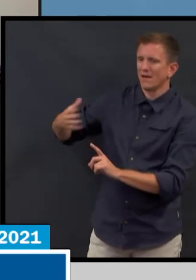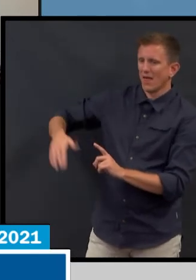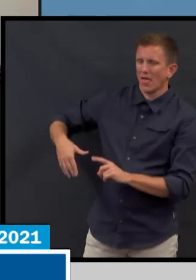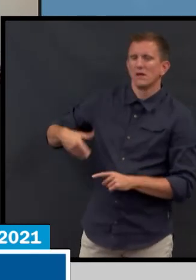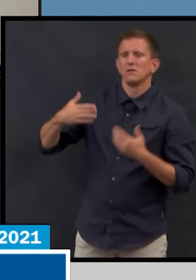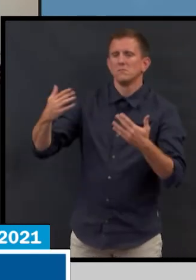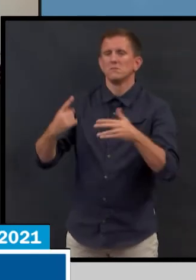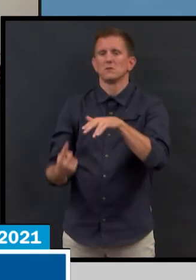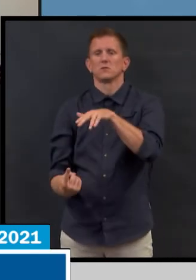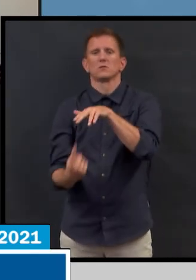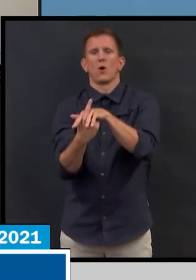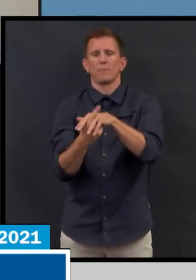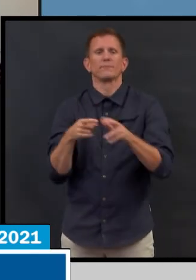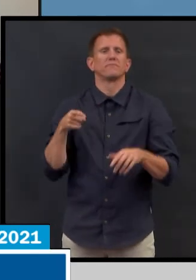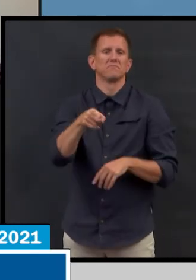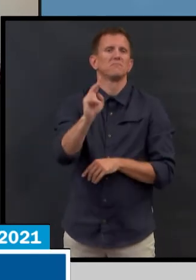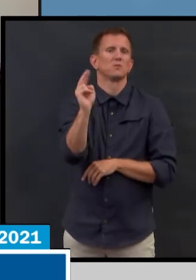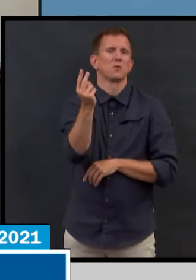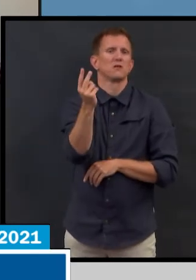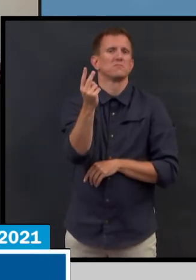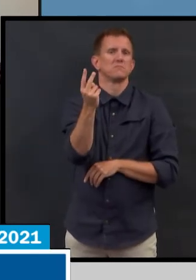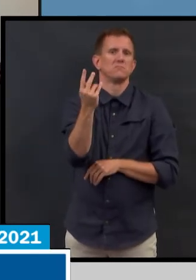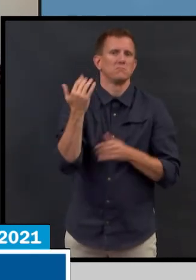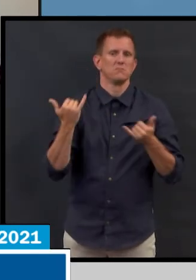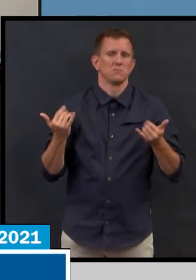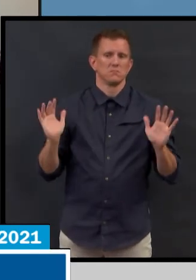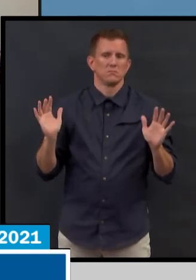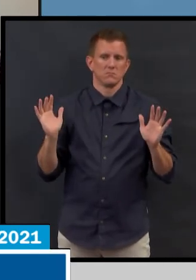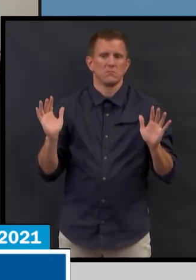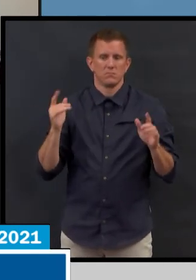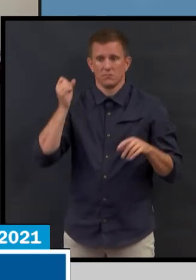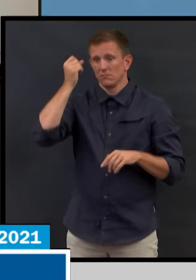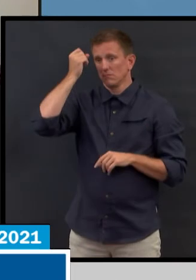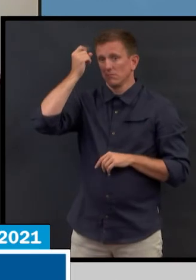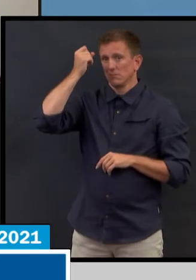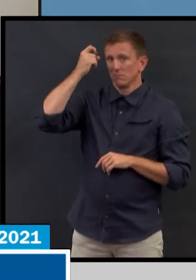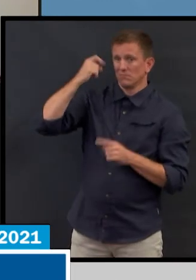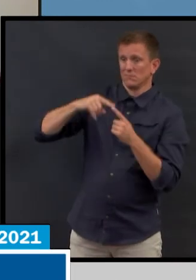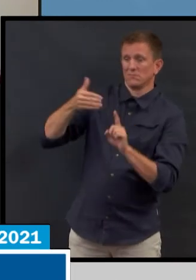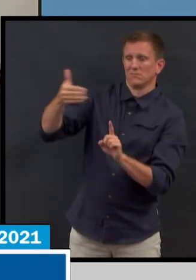centers will be open by september 7th at which point we'll have some promotions for memberships